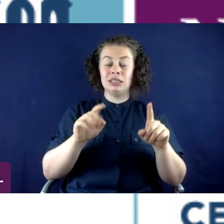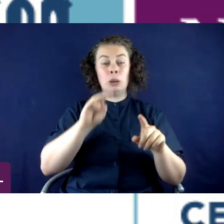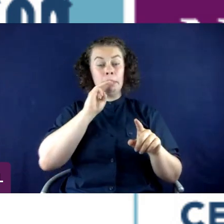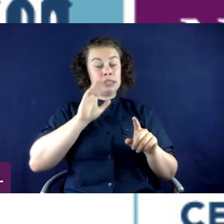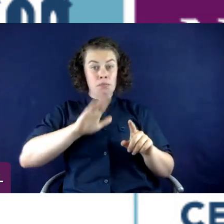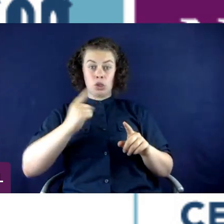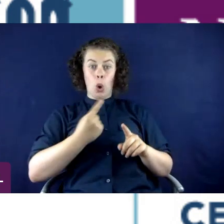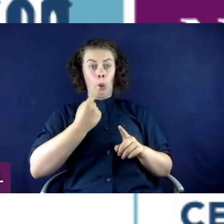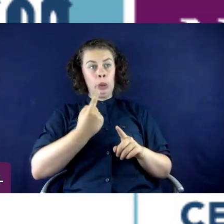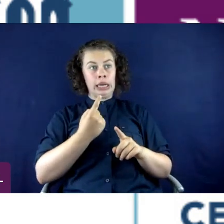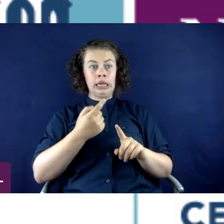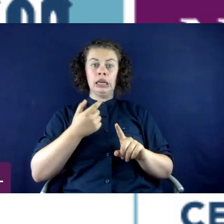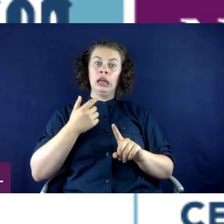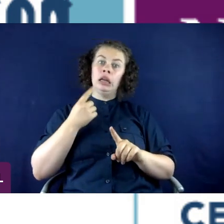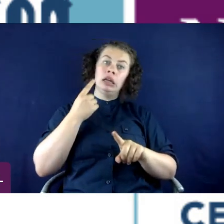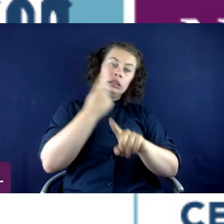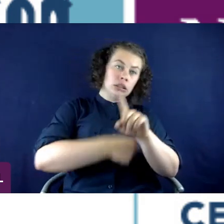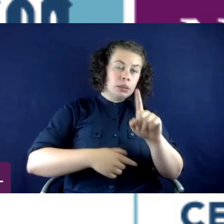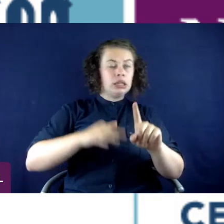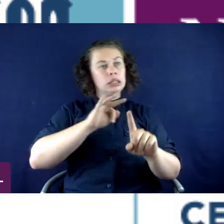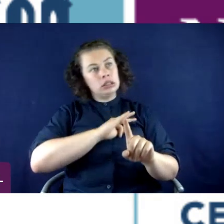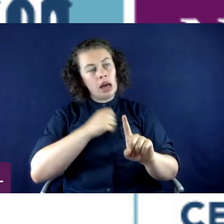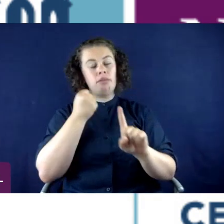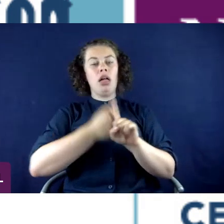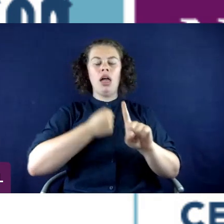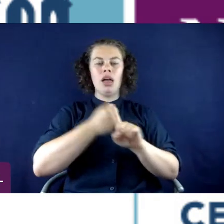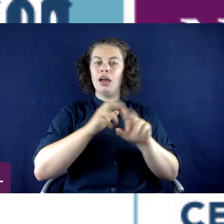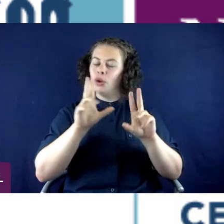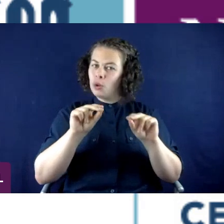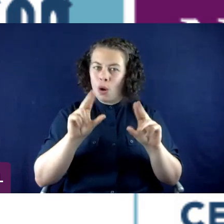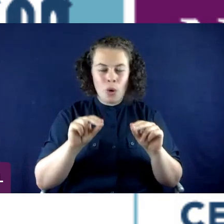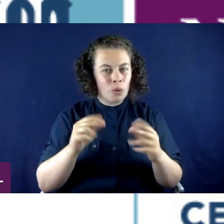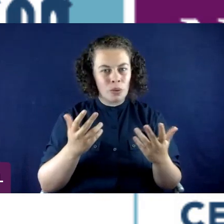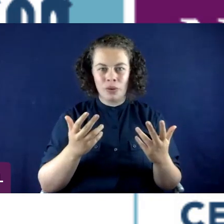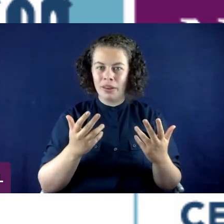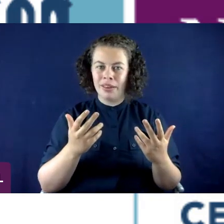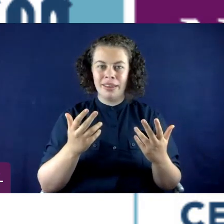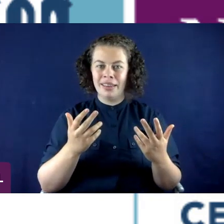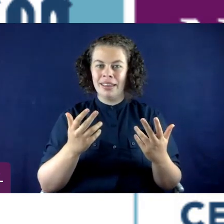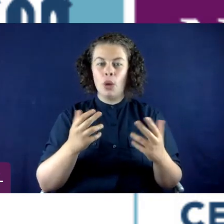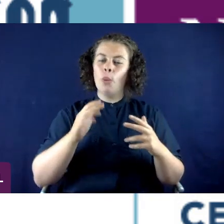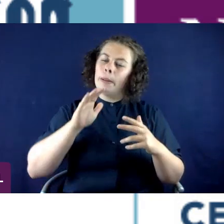is a rhetoric that has never been more proliferated